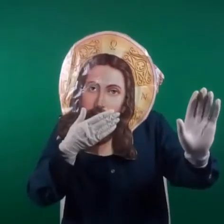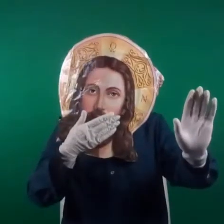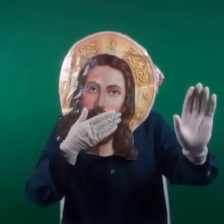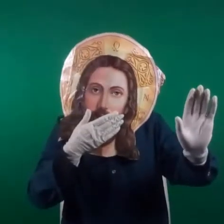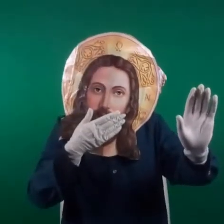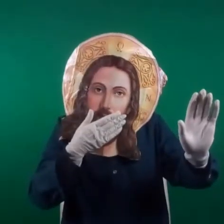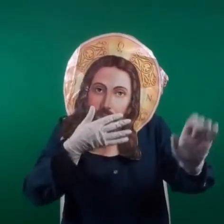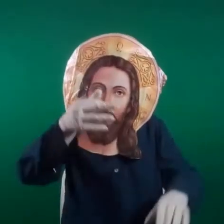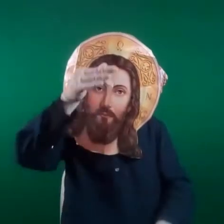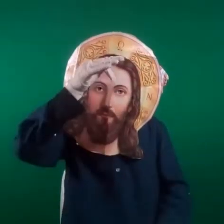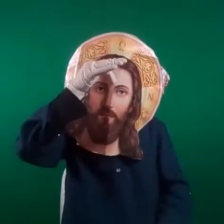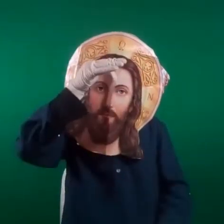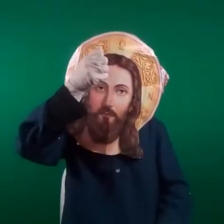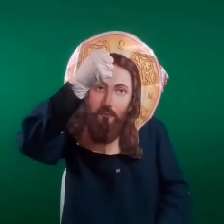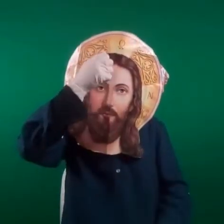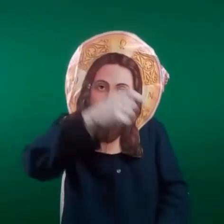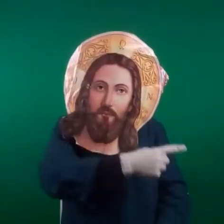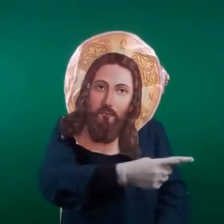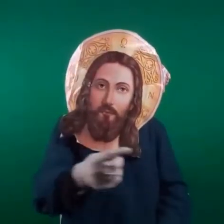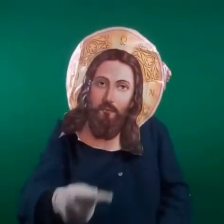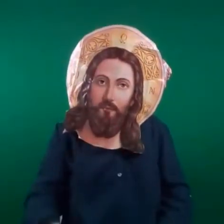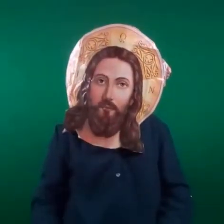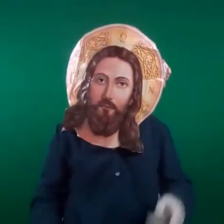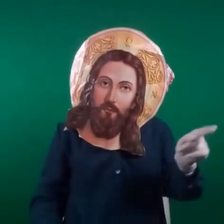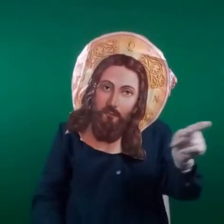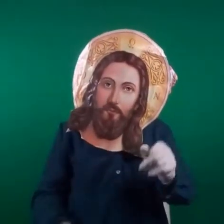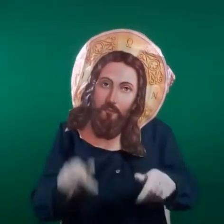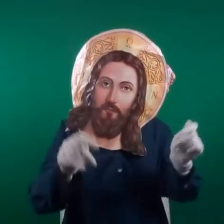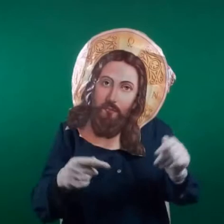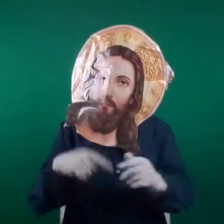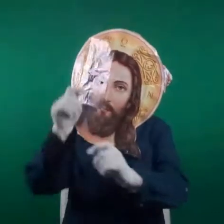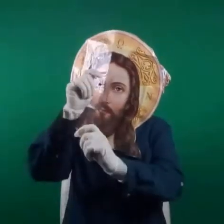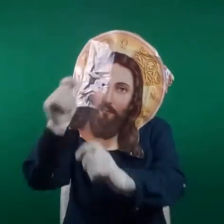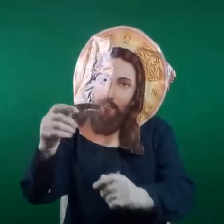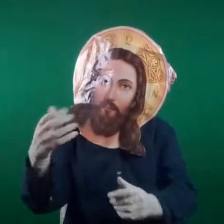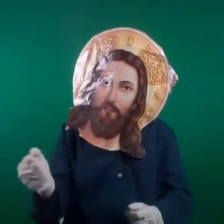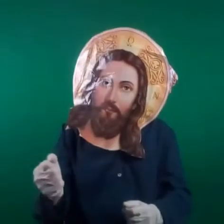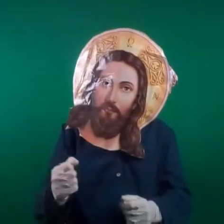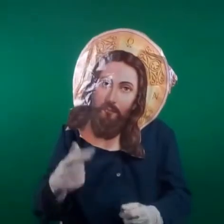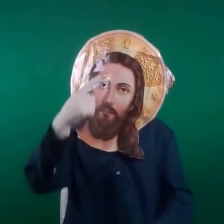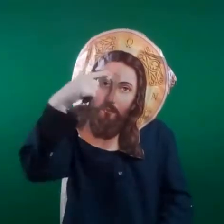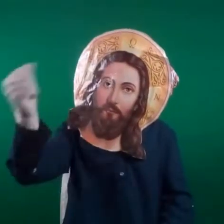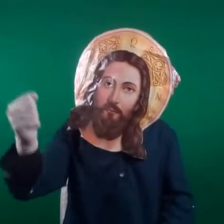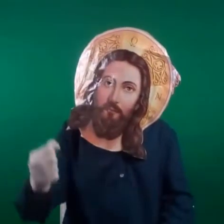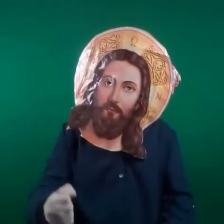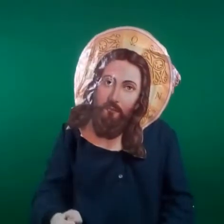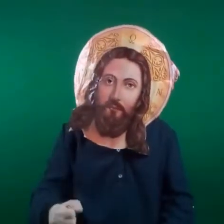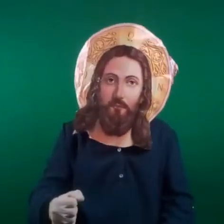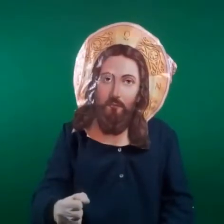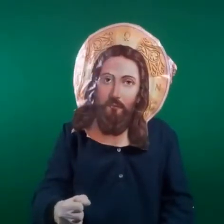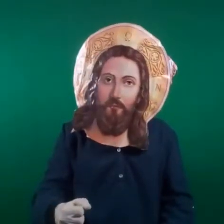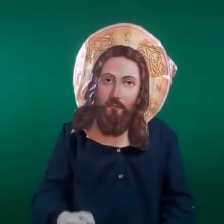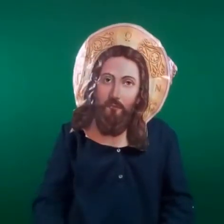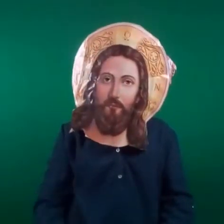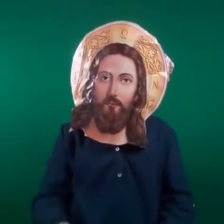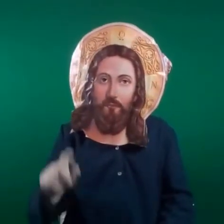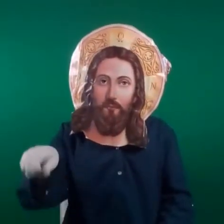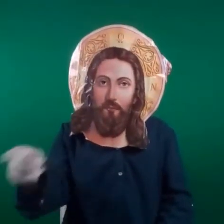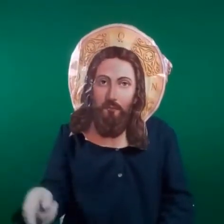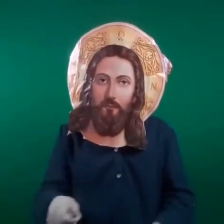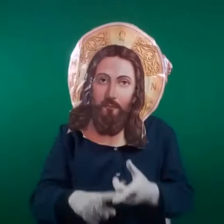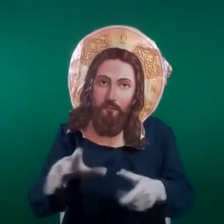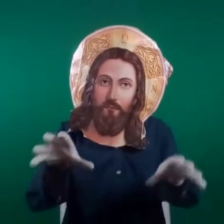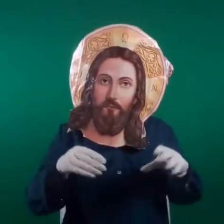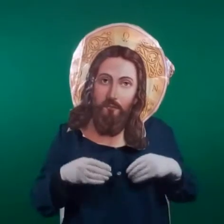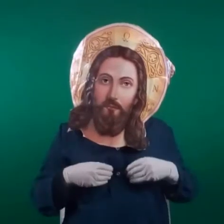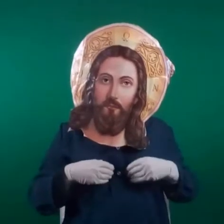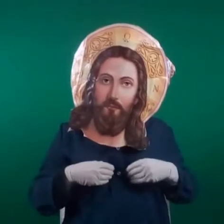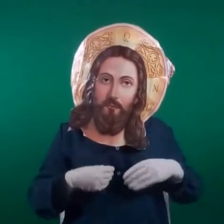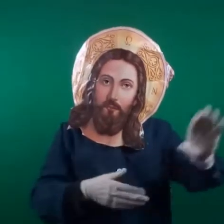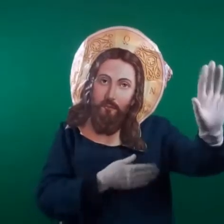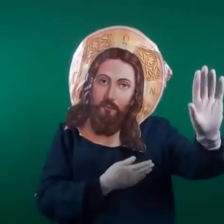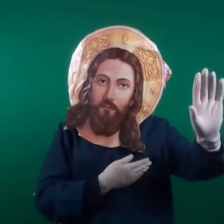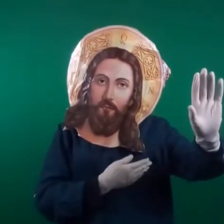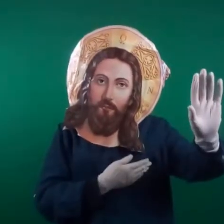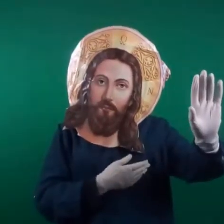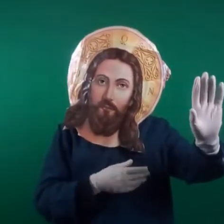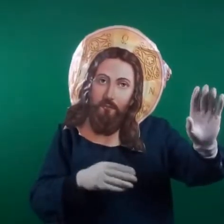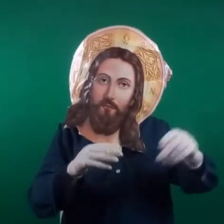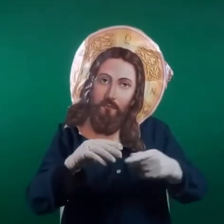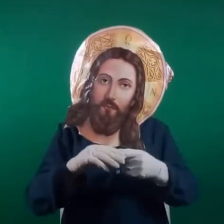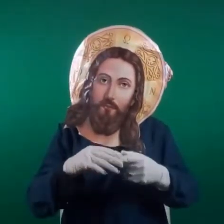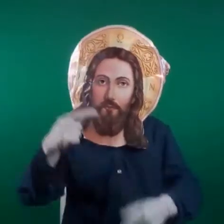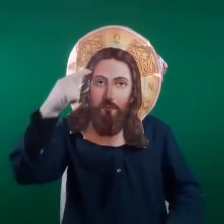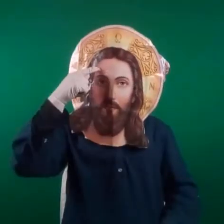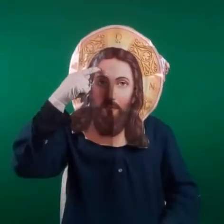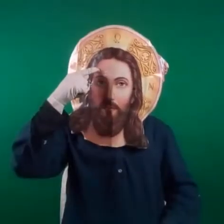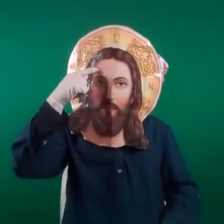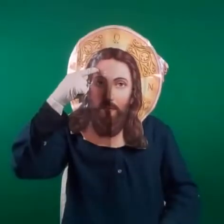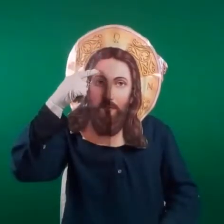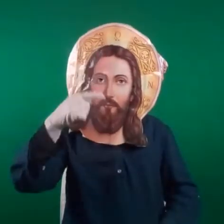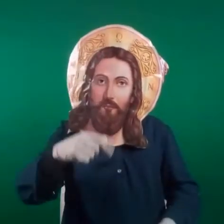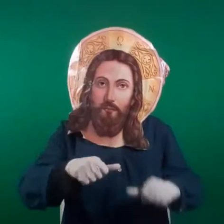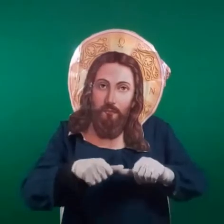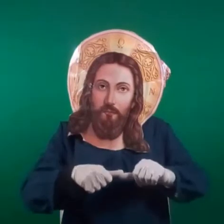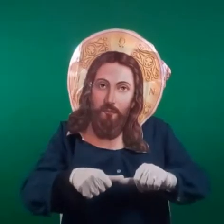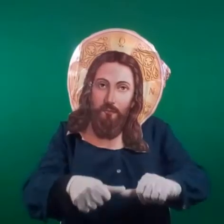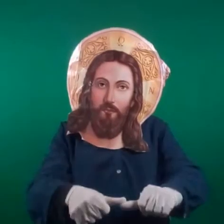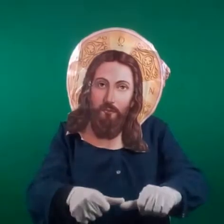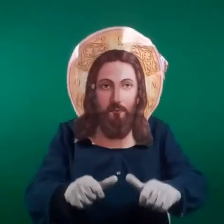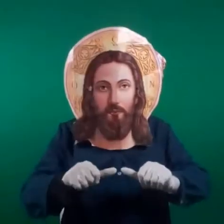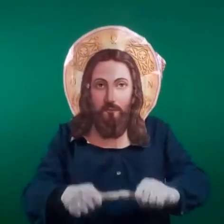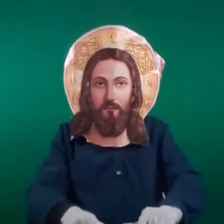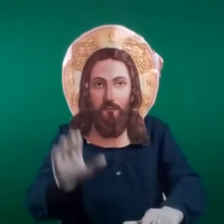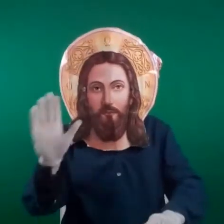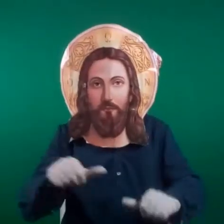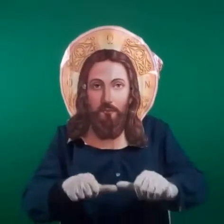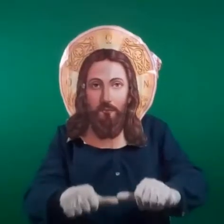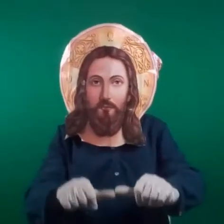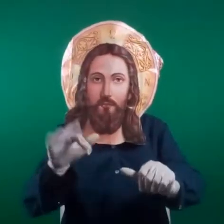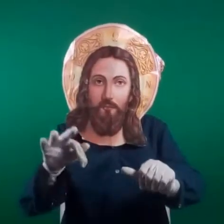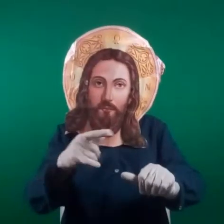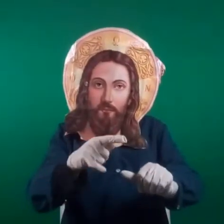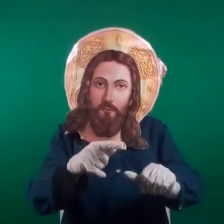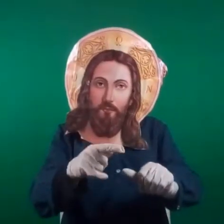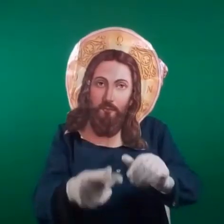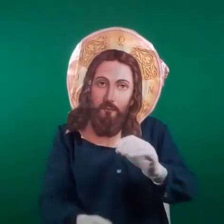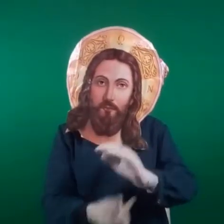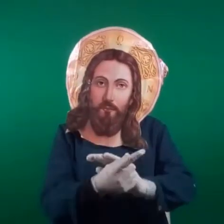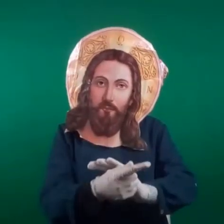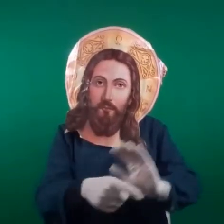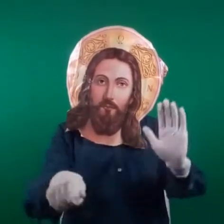And do respect oaths and vows. To take a vow also asserts a psychological hold to keep to a course of action even when that action is futile, counterproductive or evil.